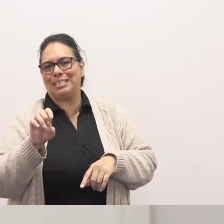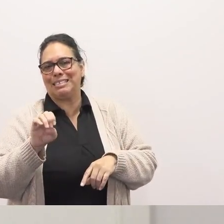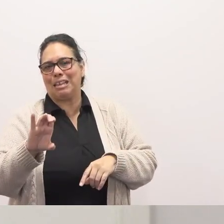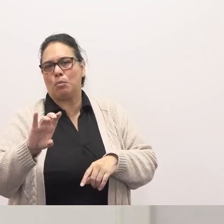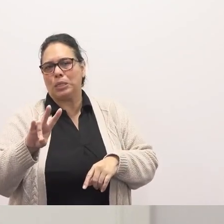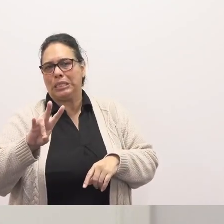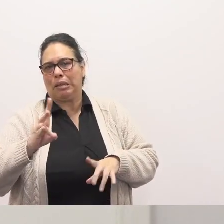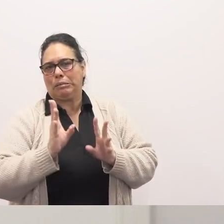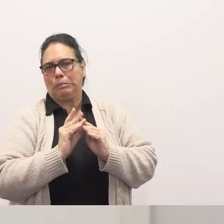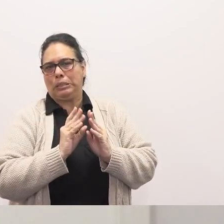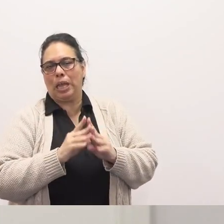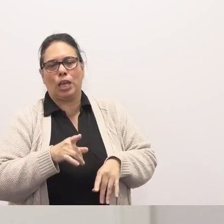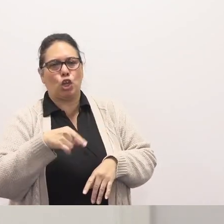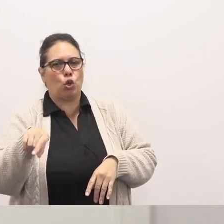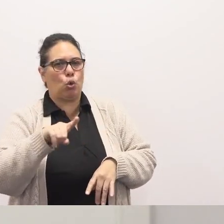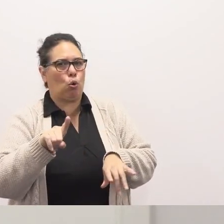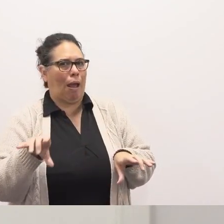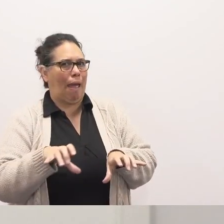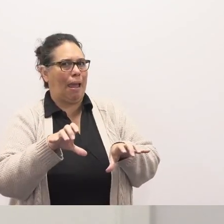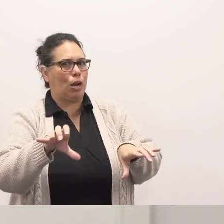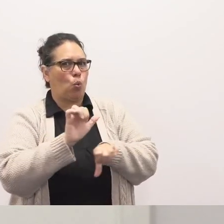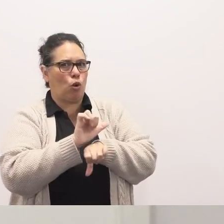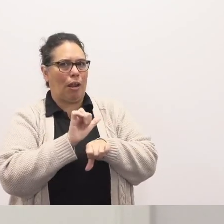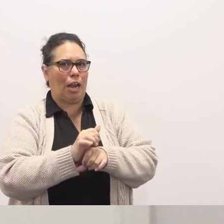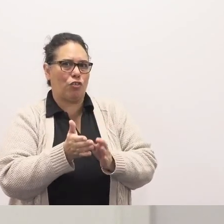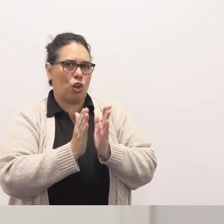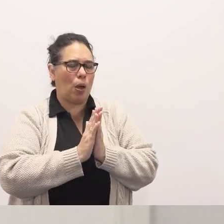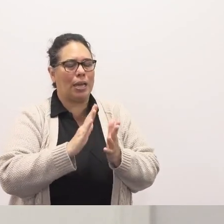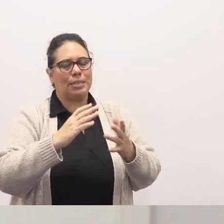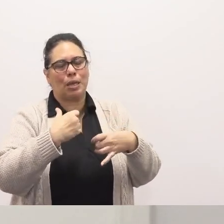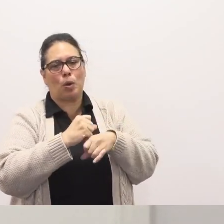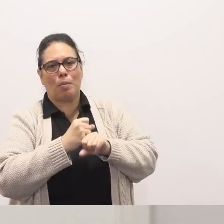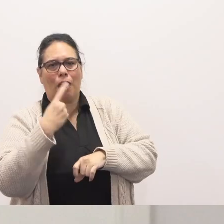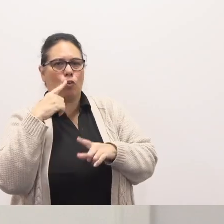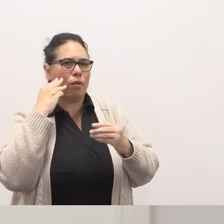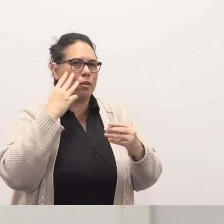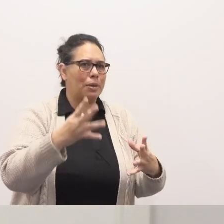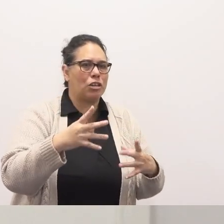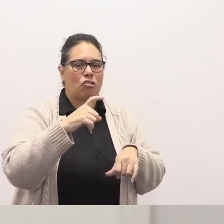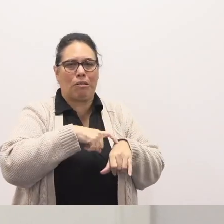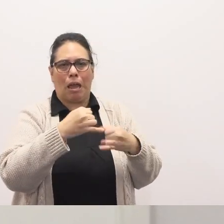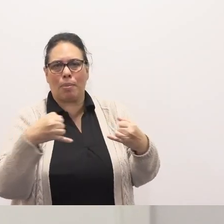on some of the requests that were made for information, a timeline for future discussions...